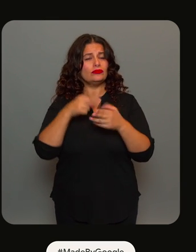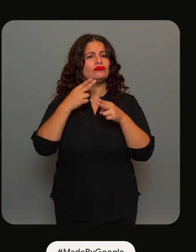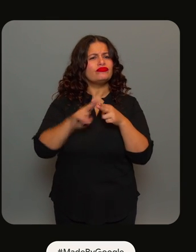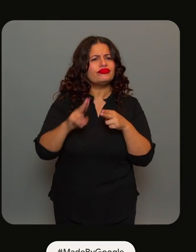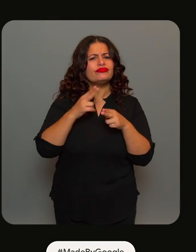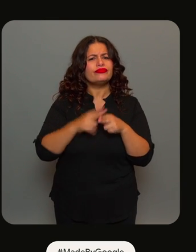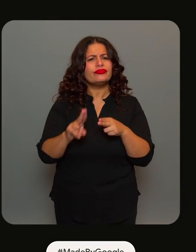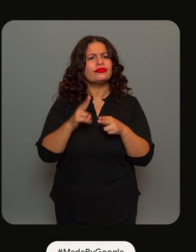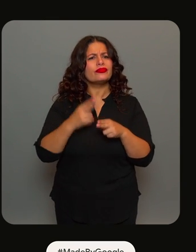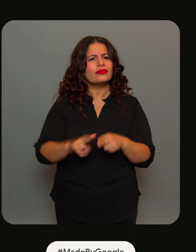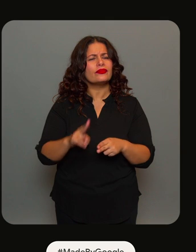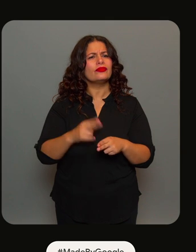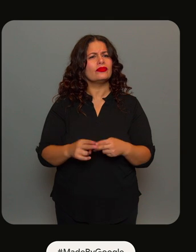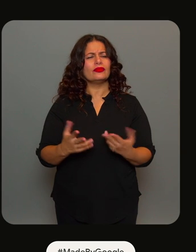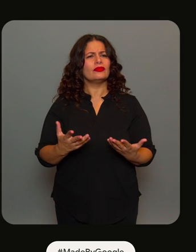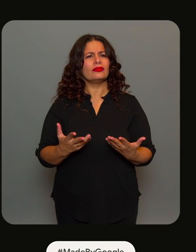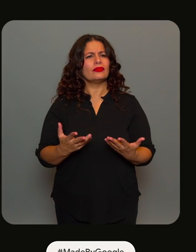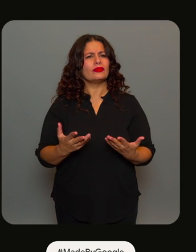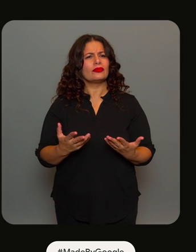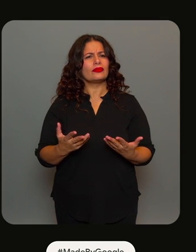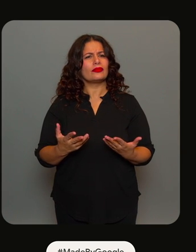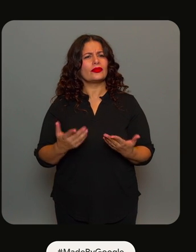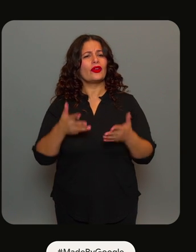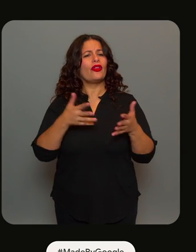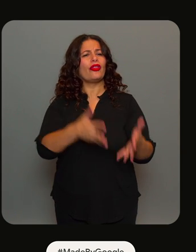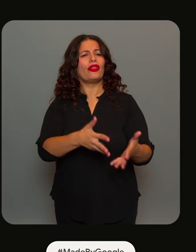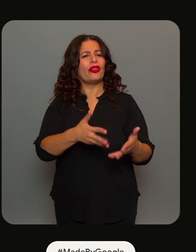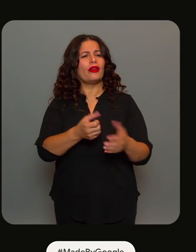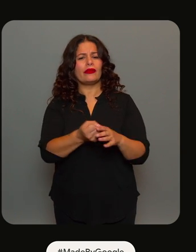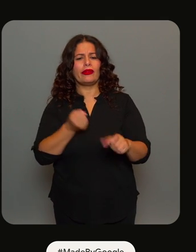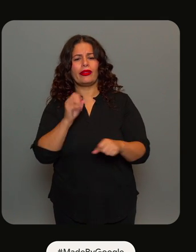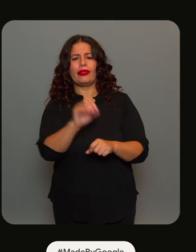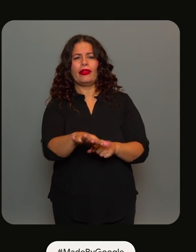The rest of the time, tablets feel out of place in our homes.